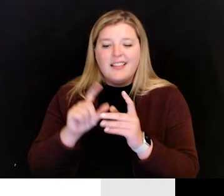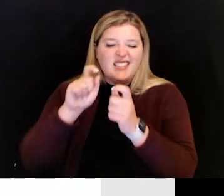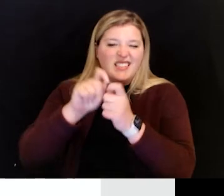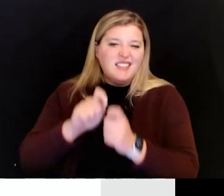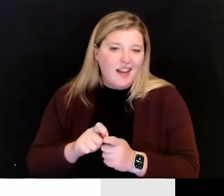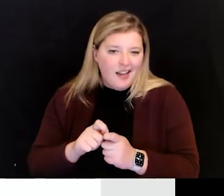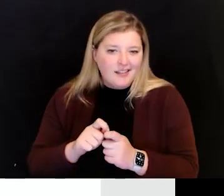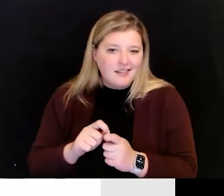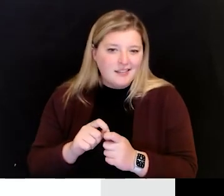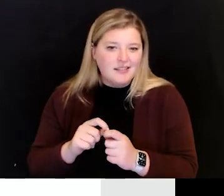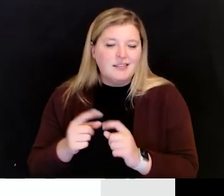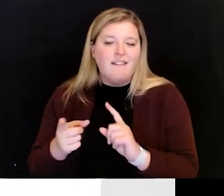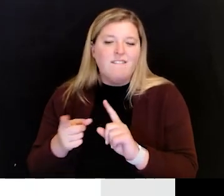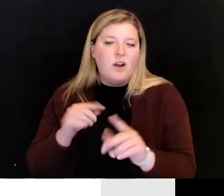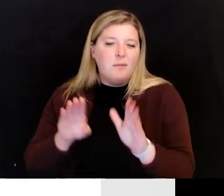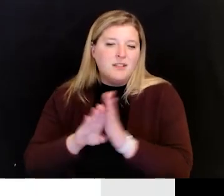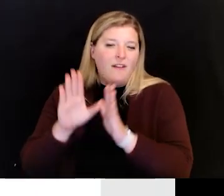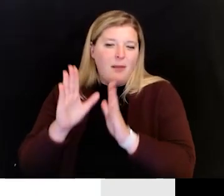from a developer perspective.